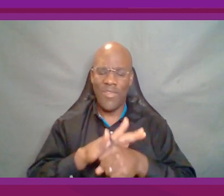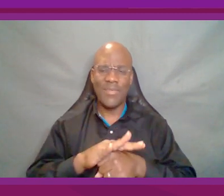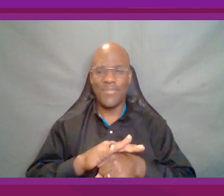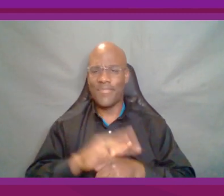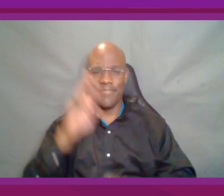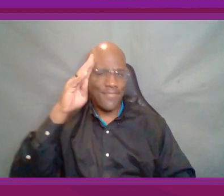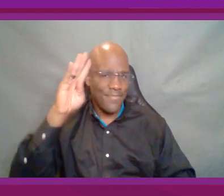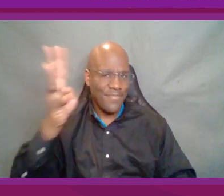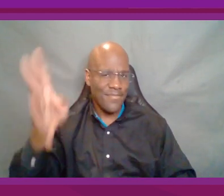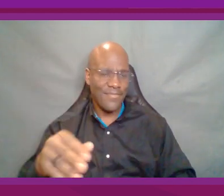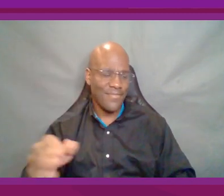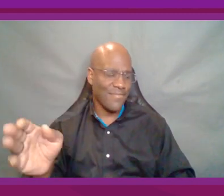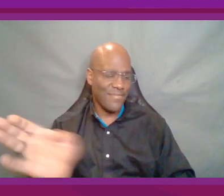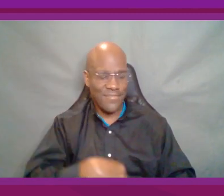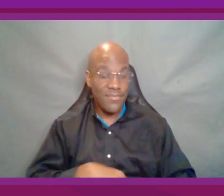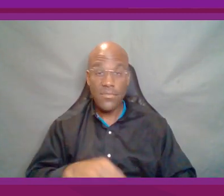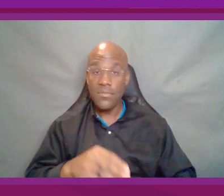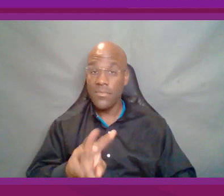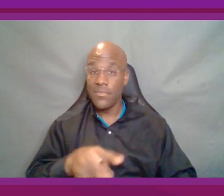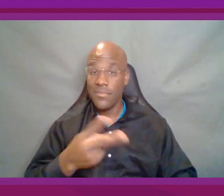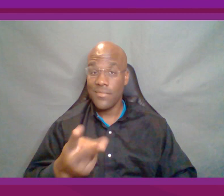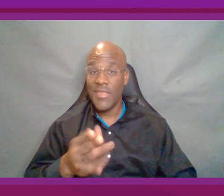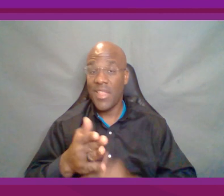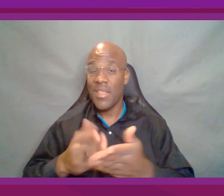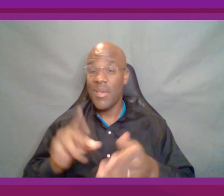And then there are other disabled people who